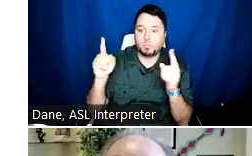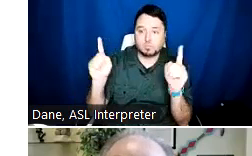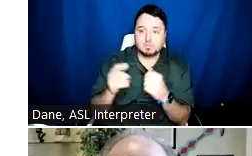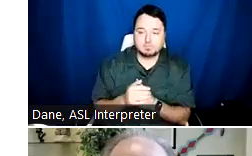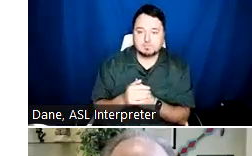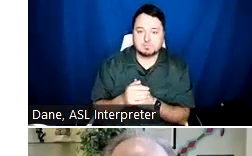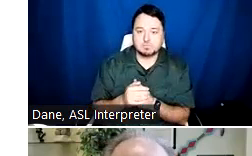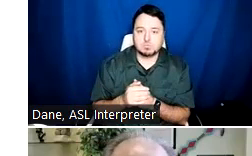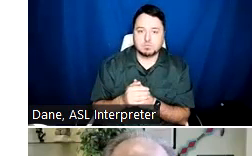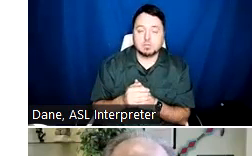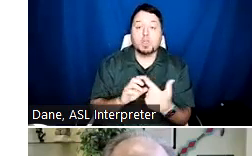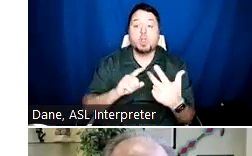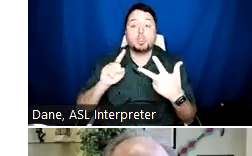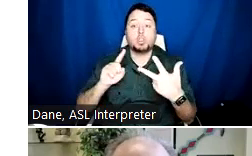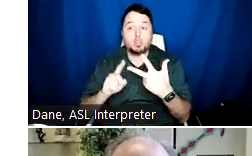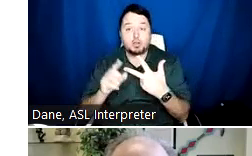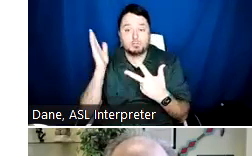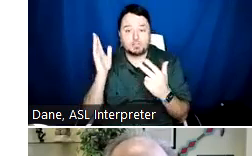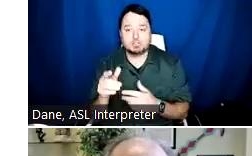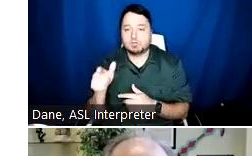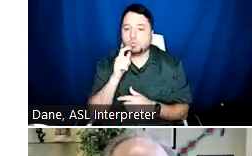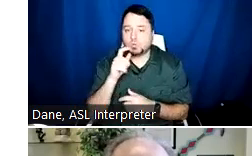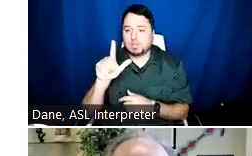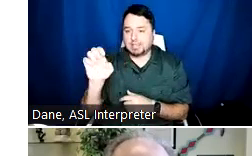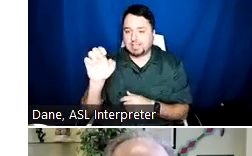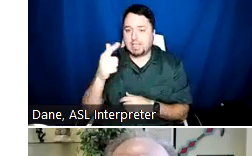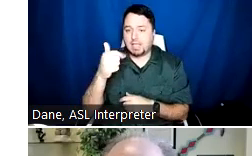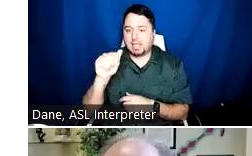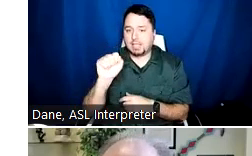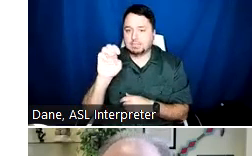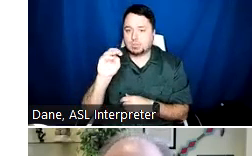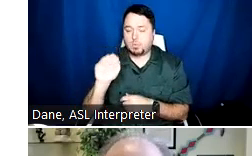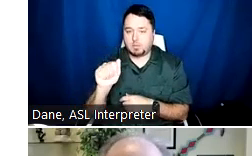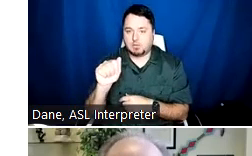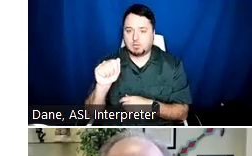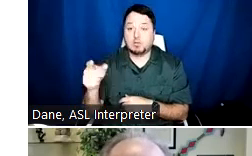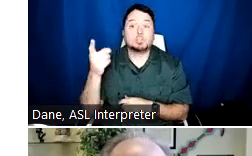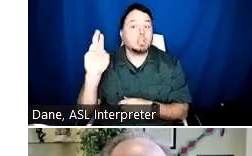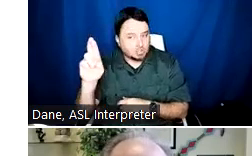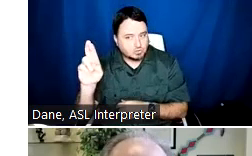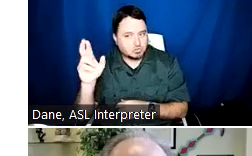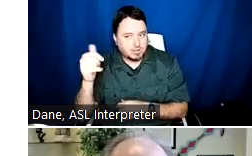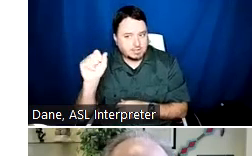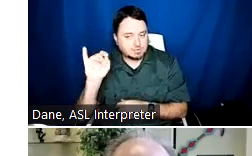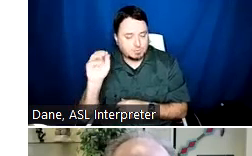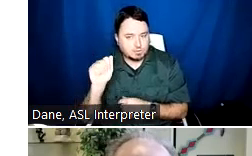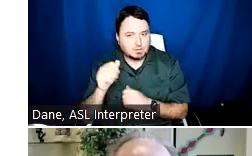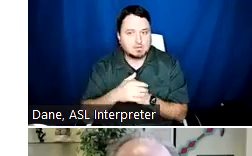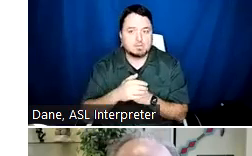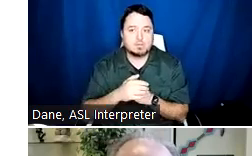Our 3rd presenter is Dr. Lee Gaseoma. Lee is currently working with the American